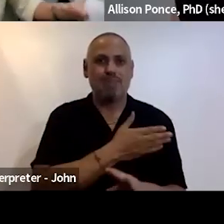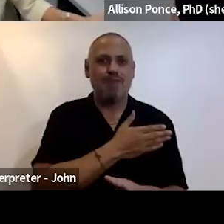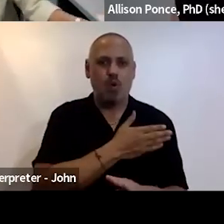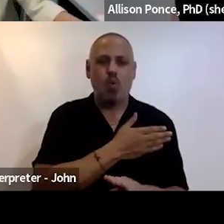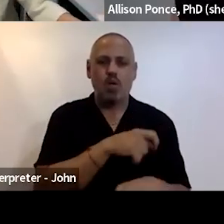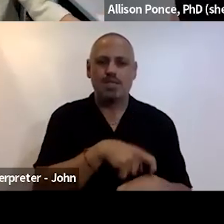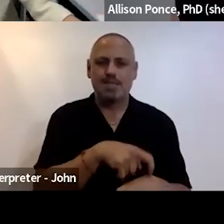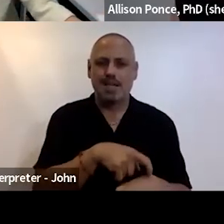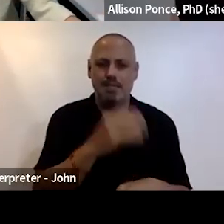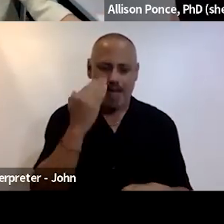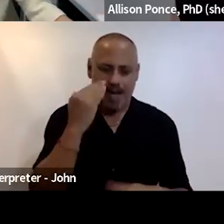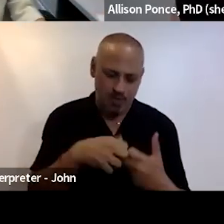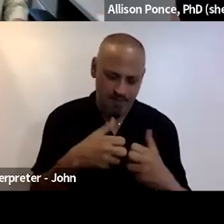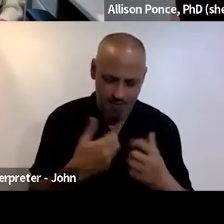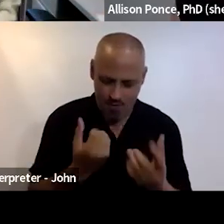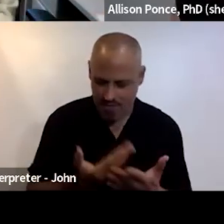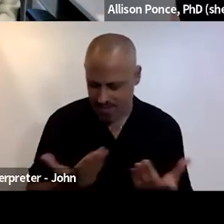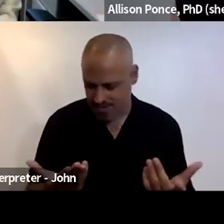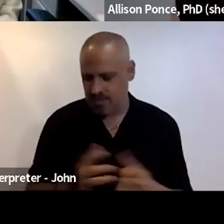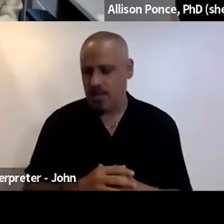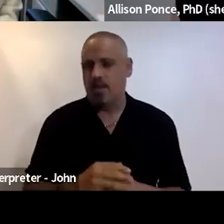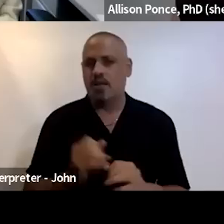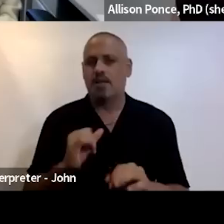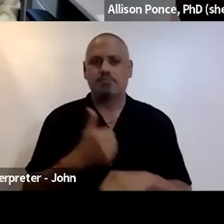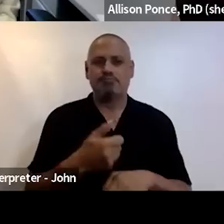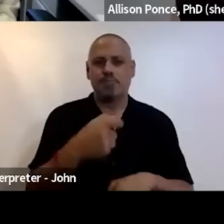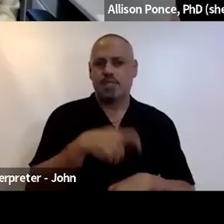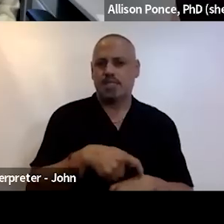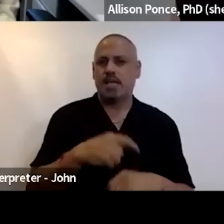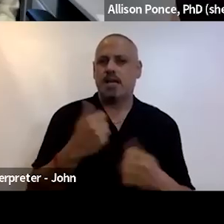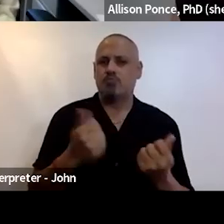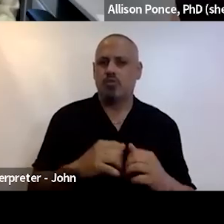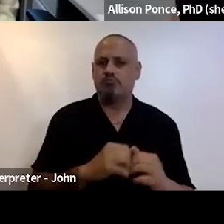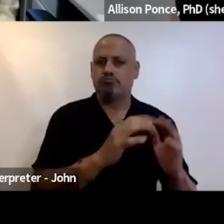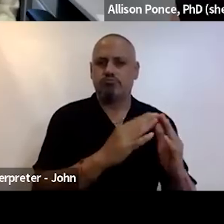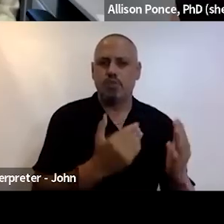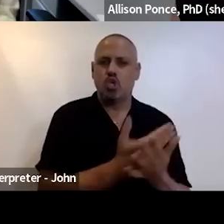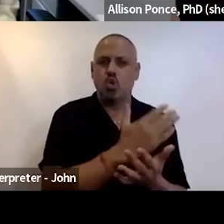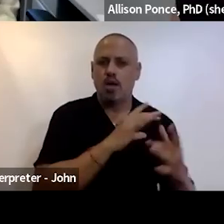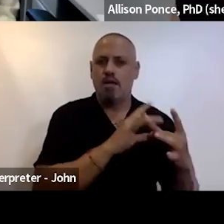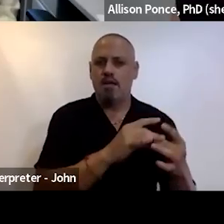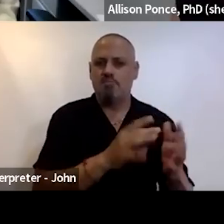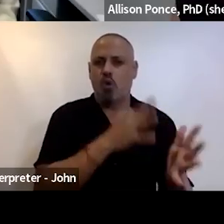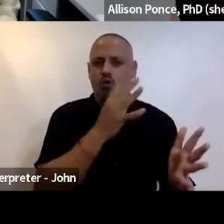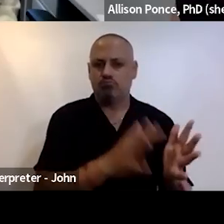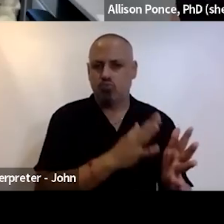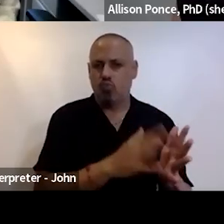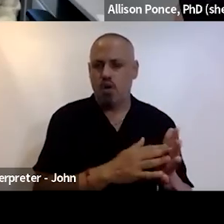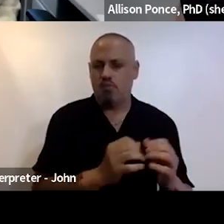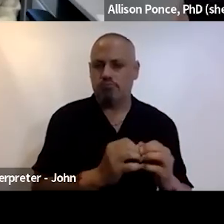I know that that's a really difficult thing for everyone, but to create time to try to form a new connection every now and then, and to build those into your protocol